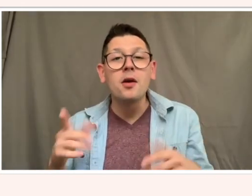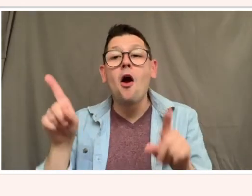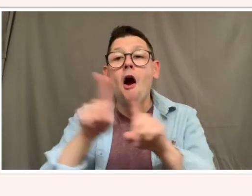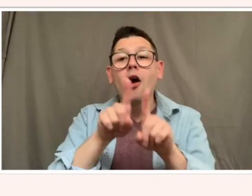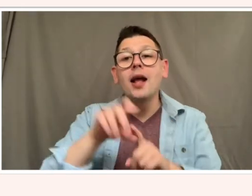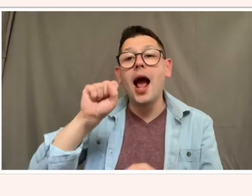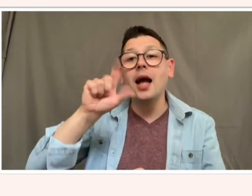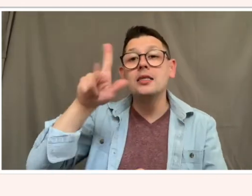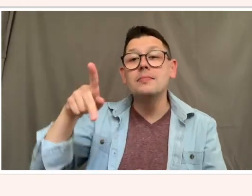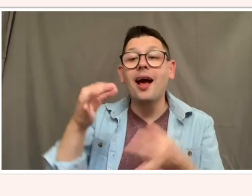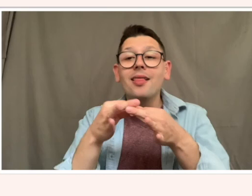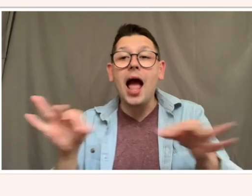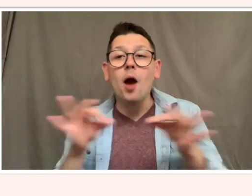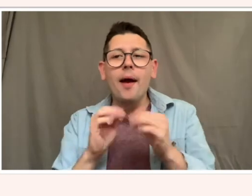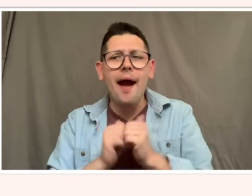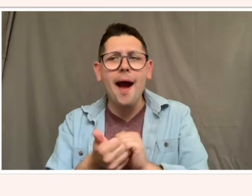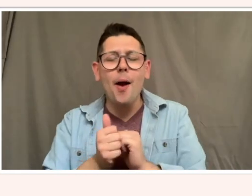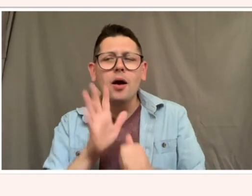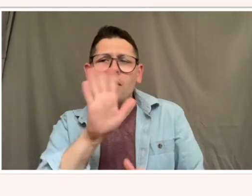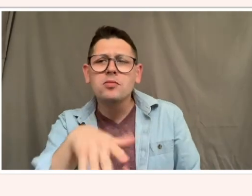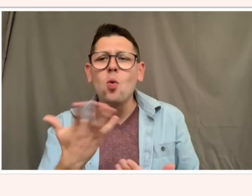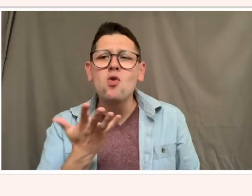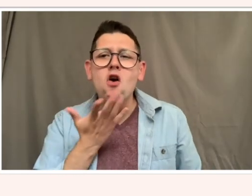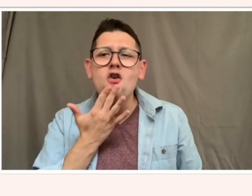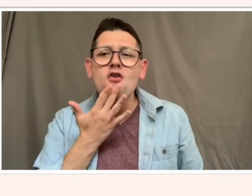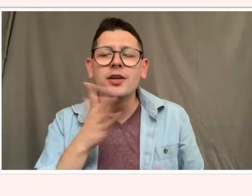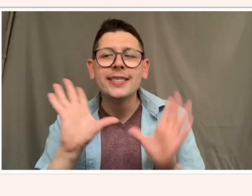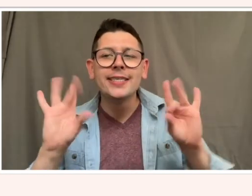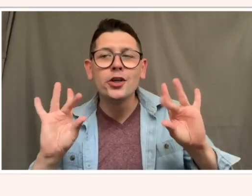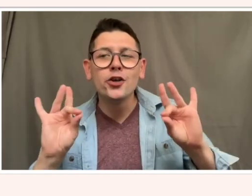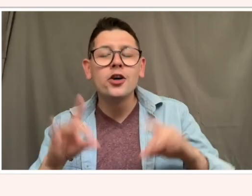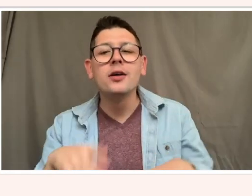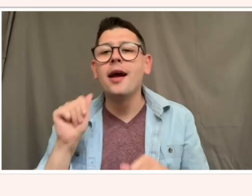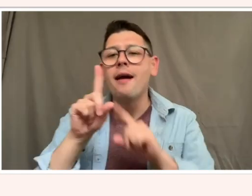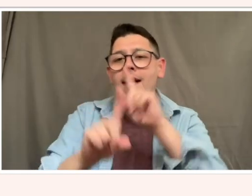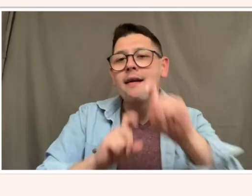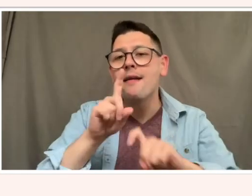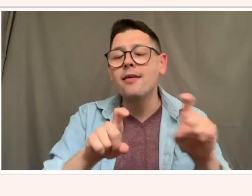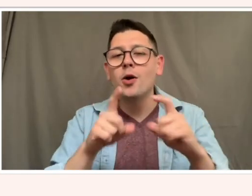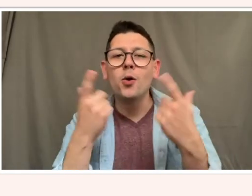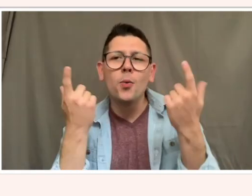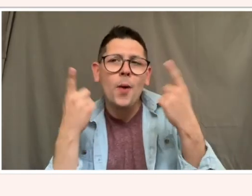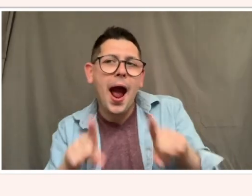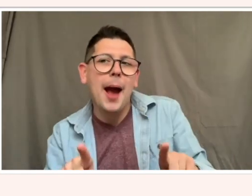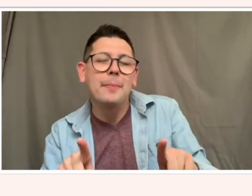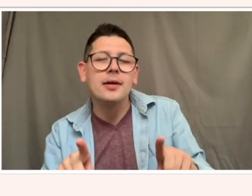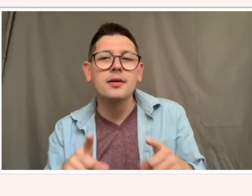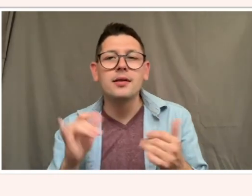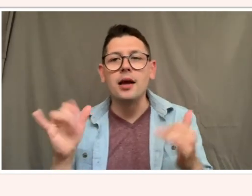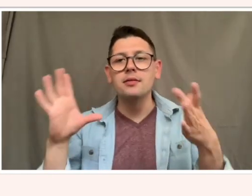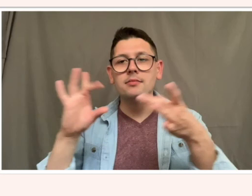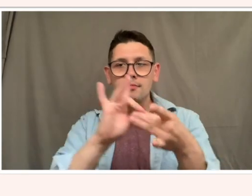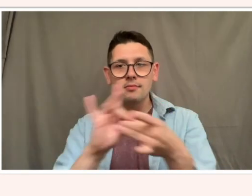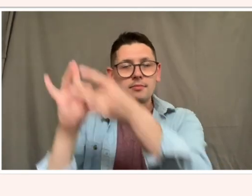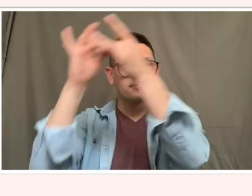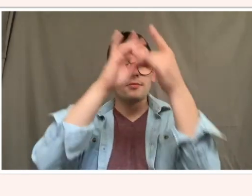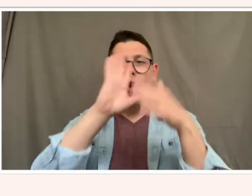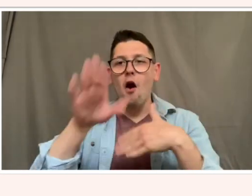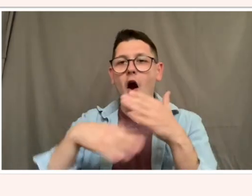do this according to the letter of the week, and then the SLP would ask about the colors of the stickers and where they were, and